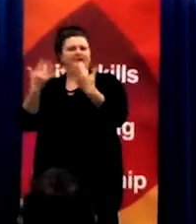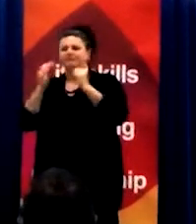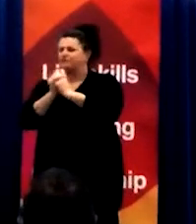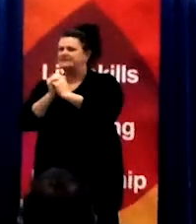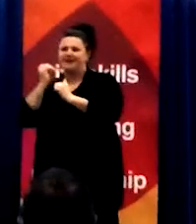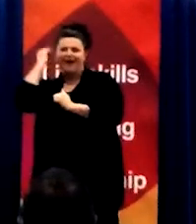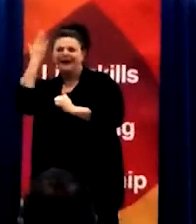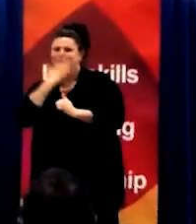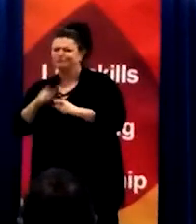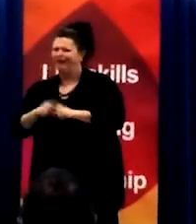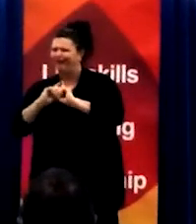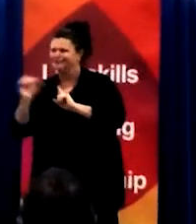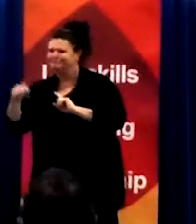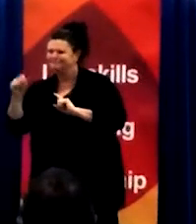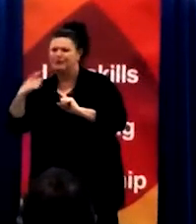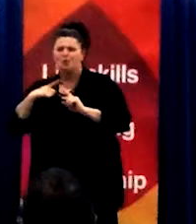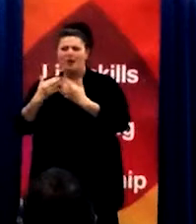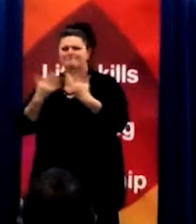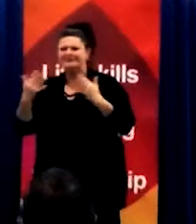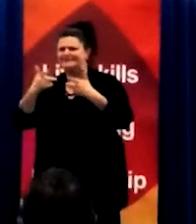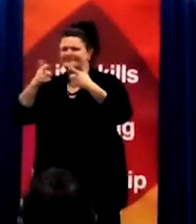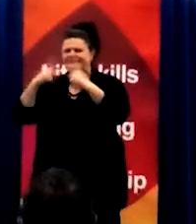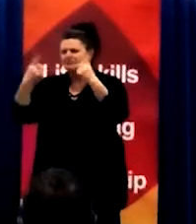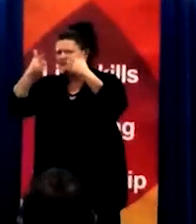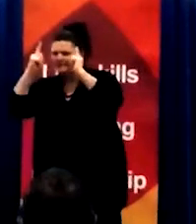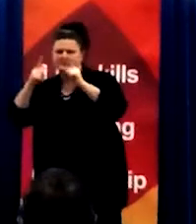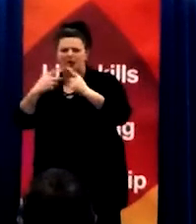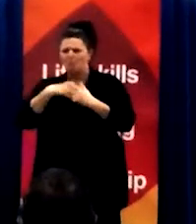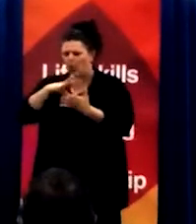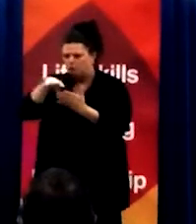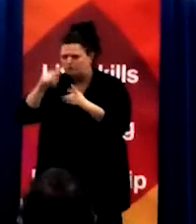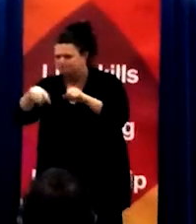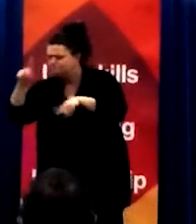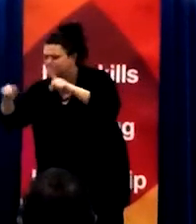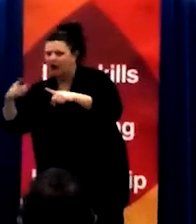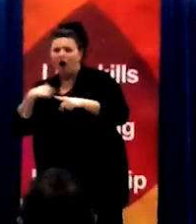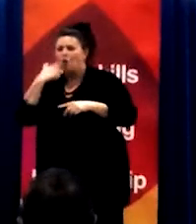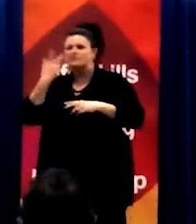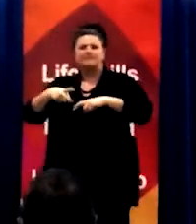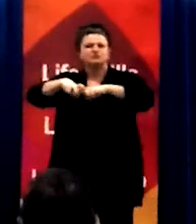High school’s a lot harder because there’s more teachers and a lot more students and I’ve always had to sit in the front row.